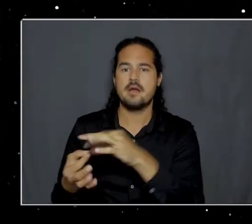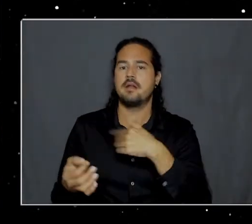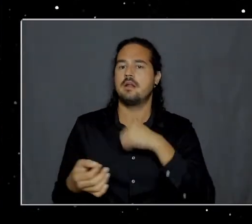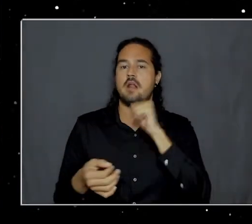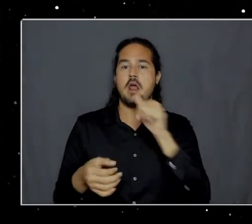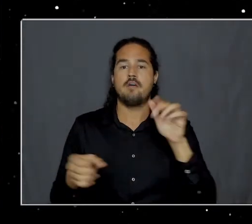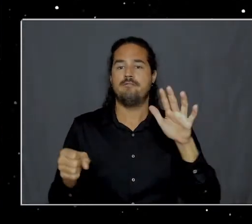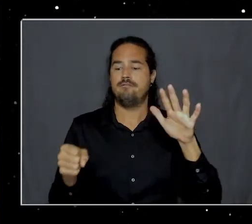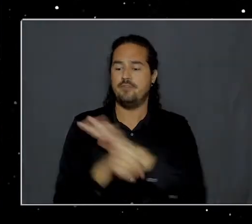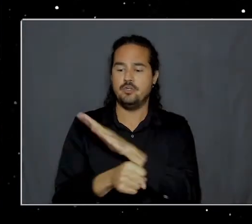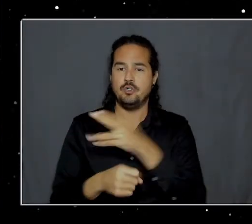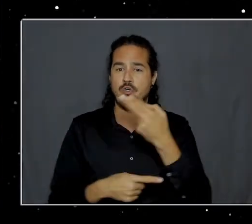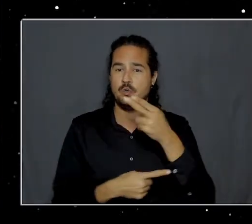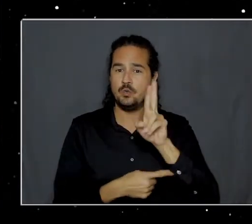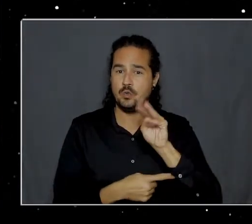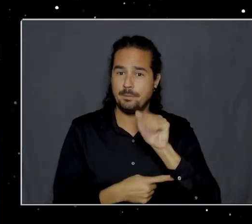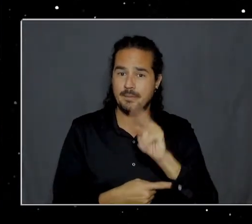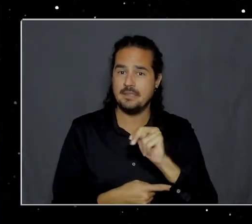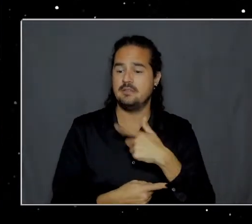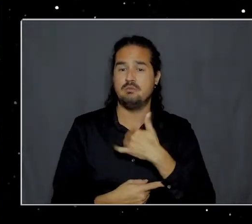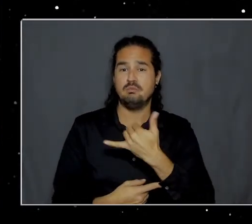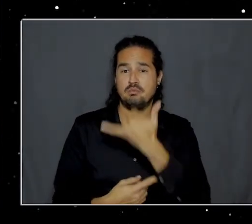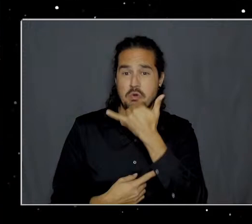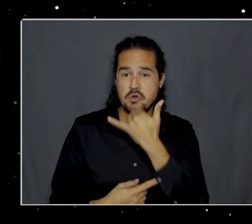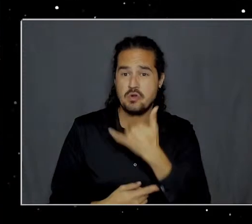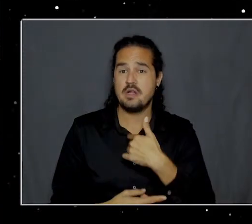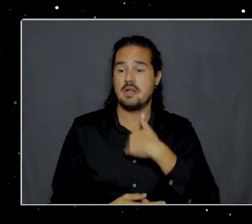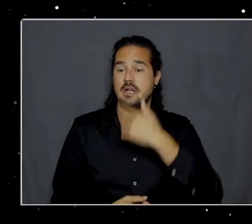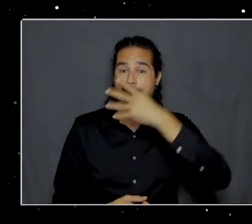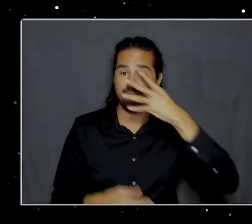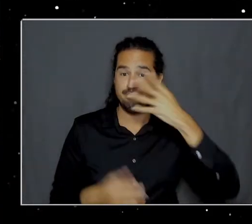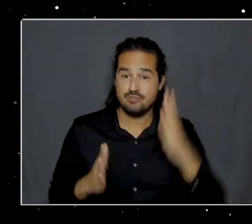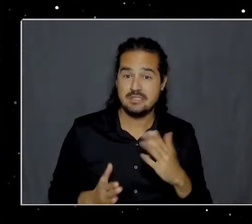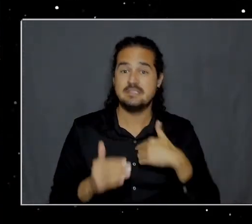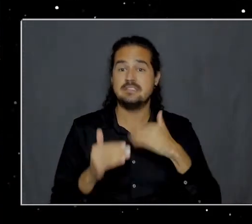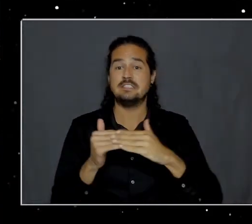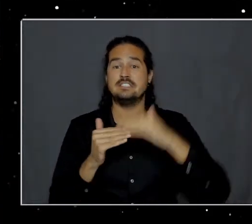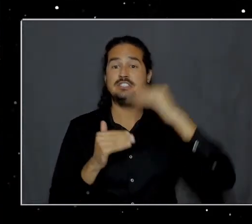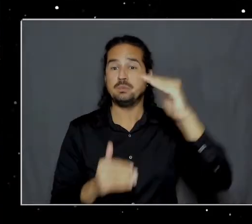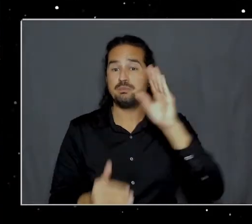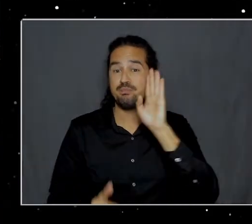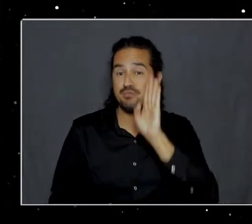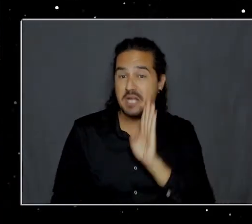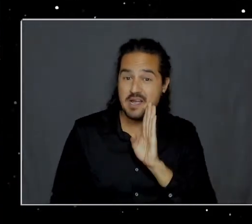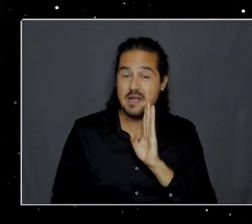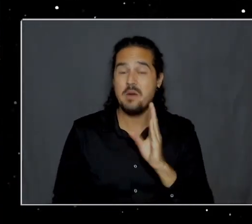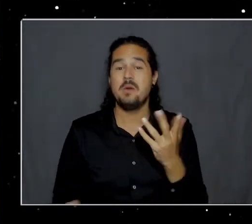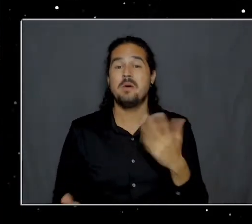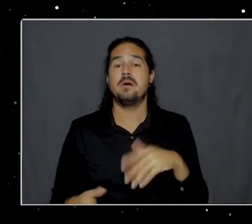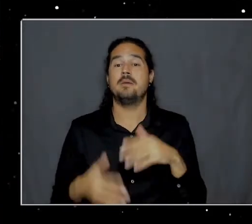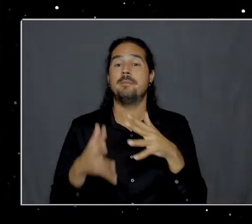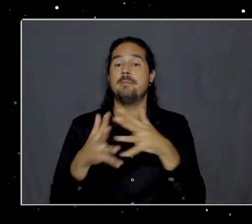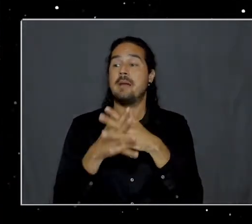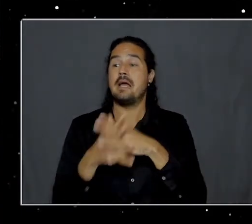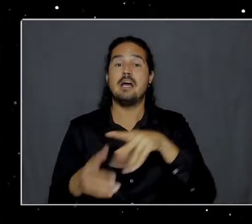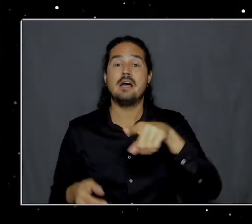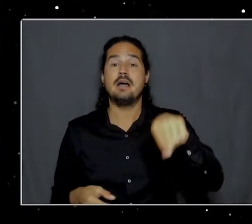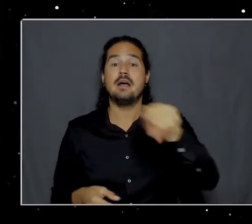WE'RE BEING TOLD WE DON'T BELONG. WE'VE BEEN TOLD WE'RE NOT FULLY HUMAN. WE'VE BEEN TOLD WE LOVE WRONG.